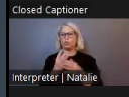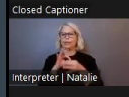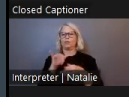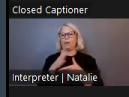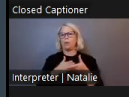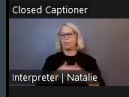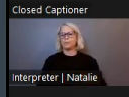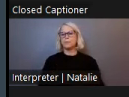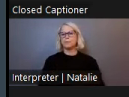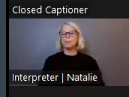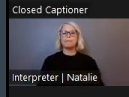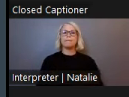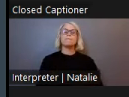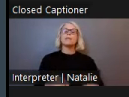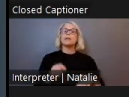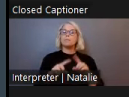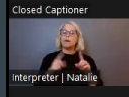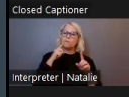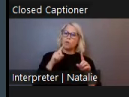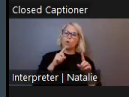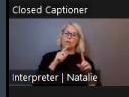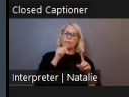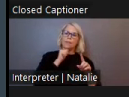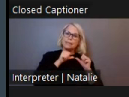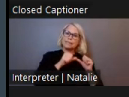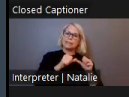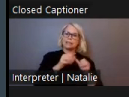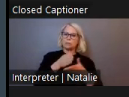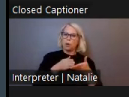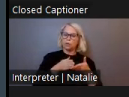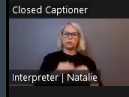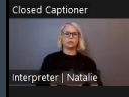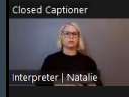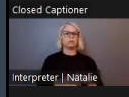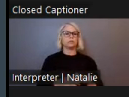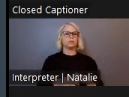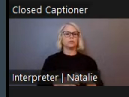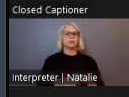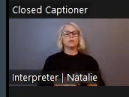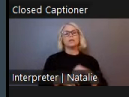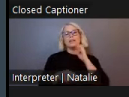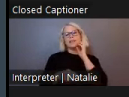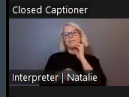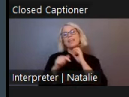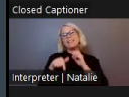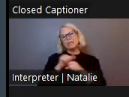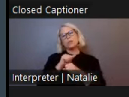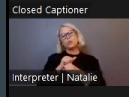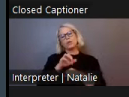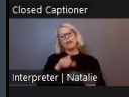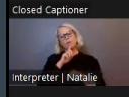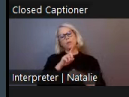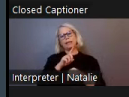But, for the resilience piece, this is that work that really glues everything together